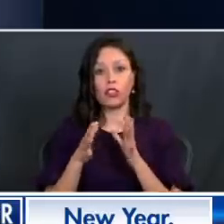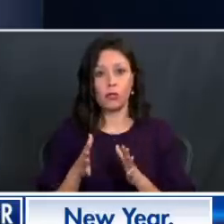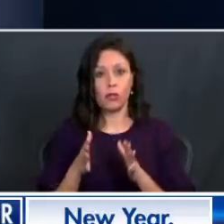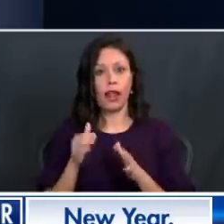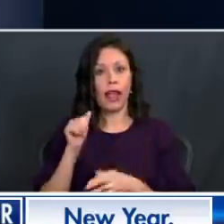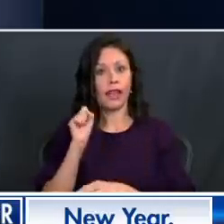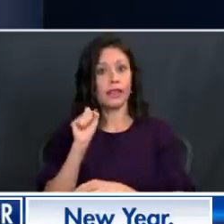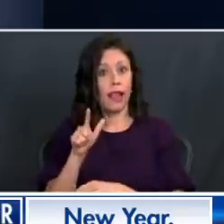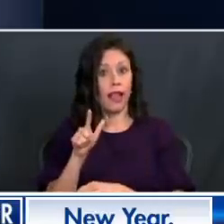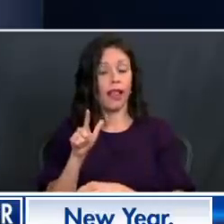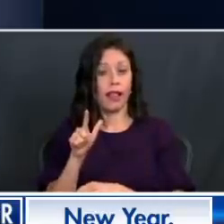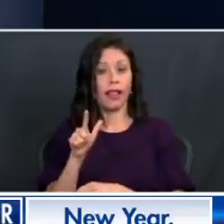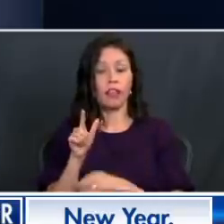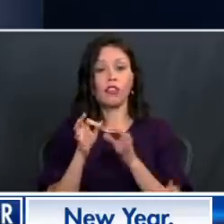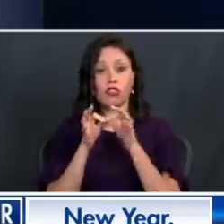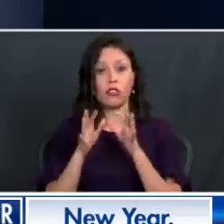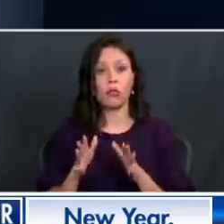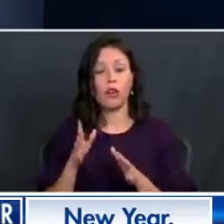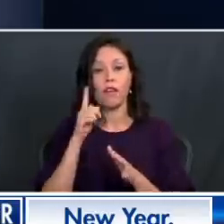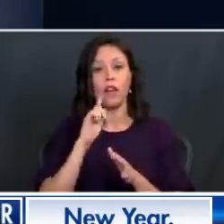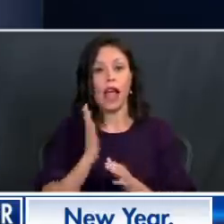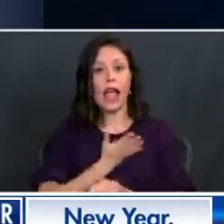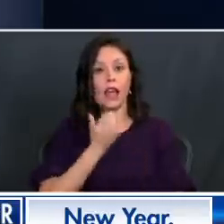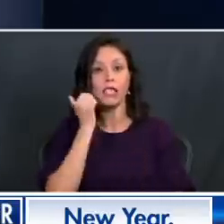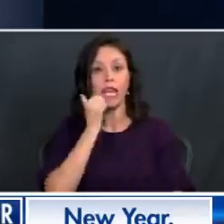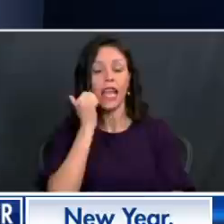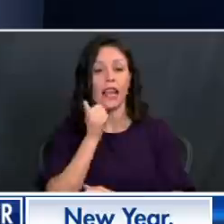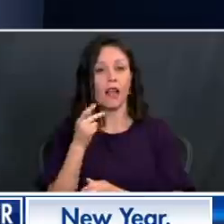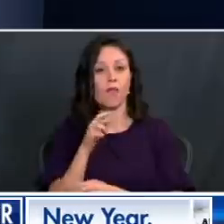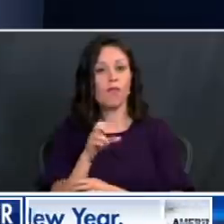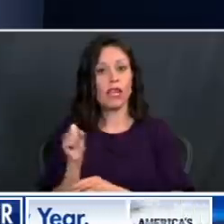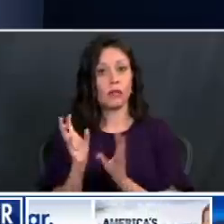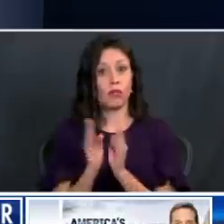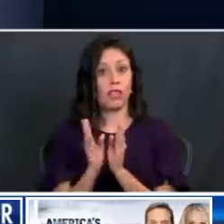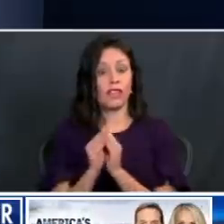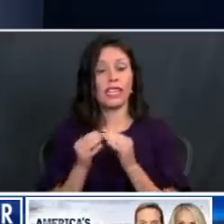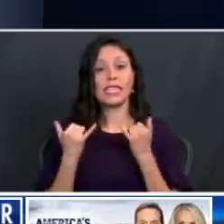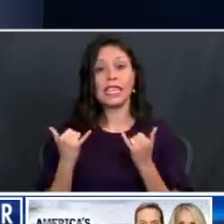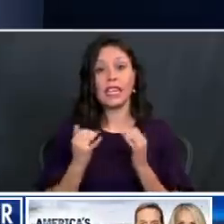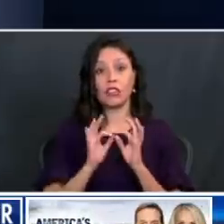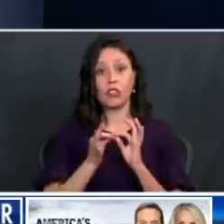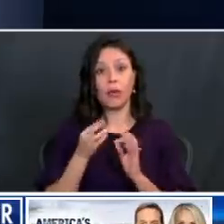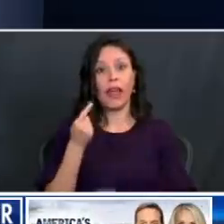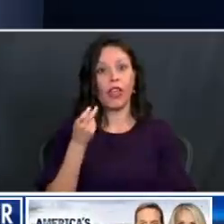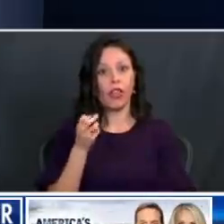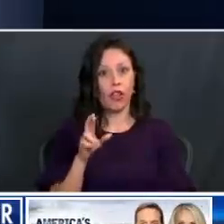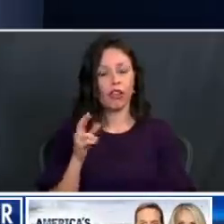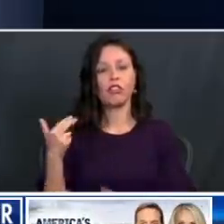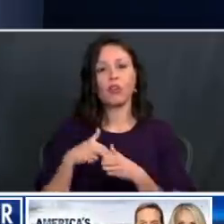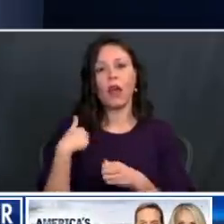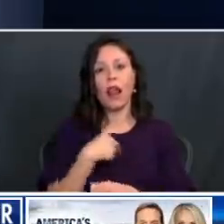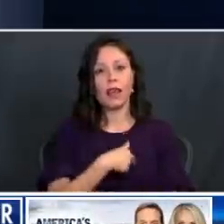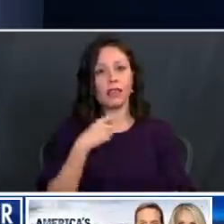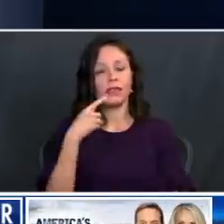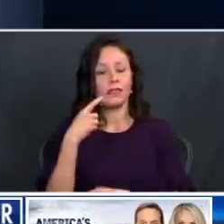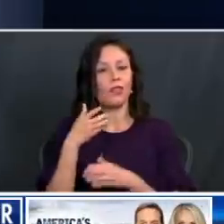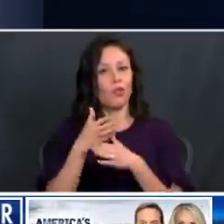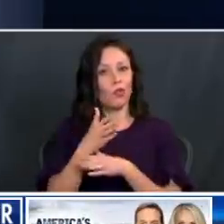AREA WHO IS A LIBERAL ACTIVIST AND HE GOES AND INTERPRETS FOR THE REPUBLICAN GOVERNOR AND HE’S BEEN -- THERE’S BEEN ARTICLES